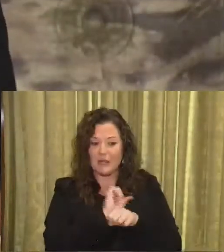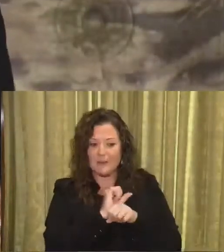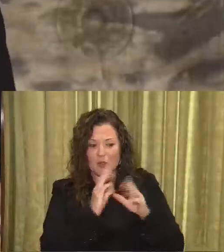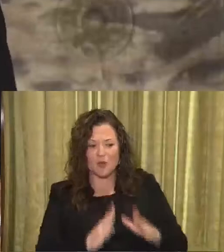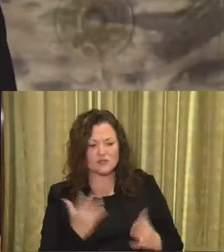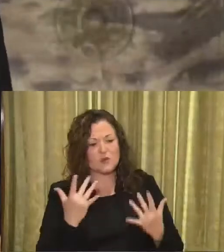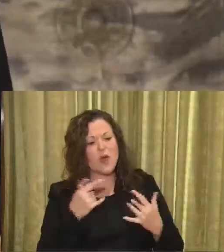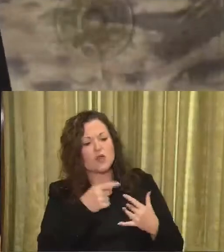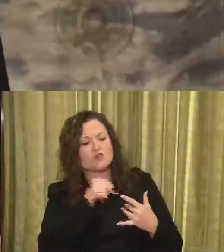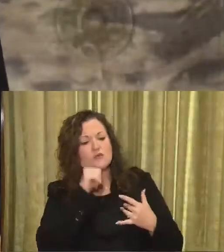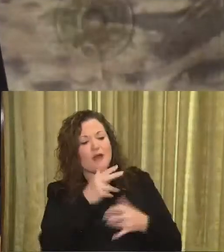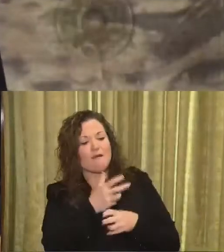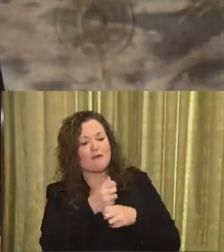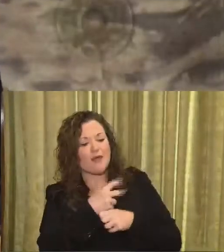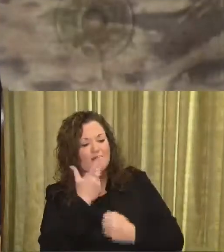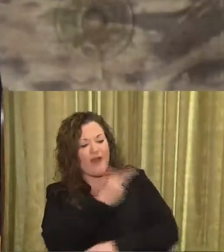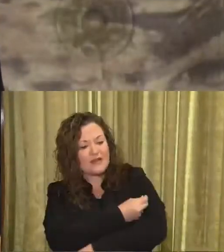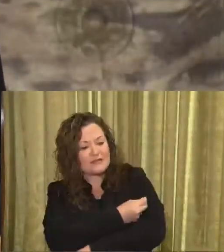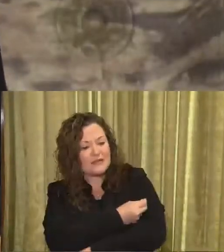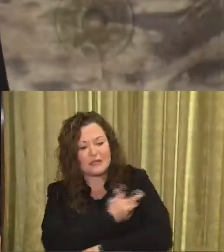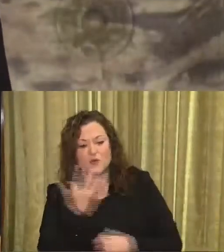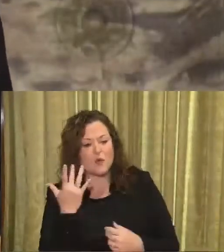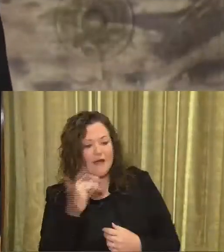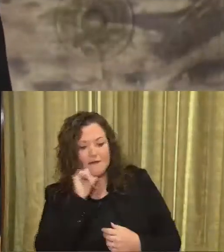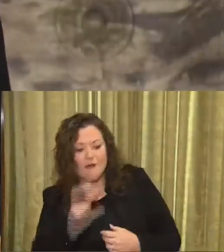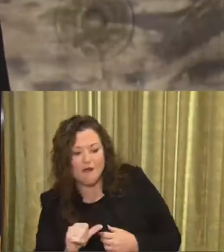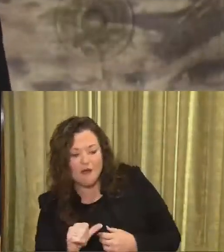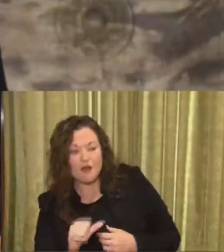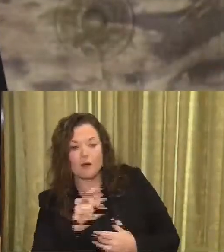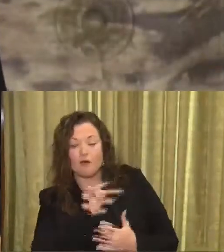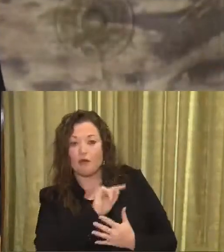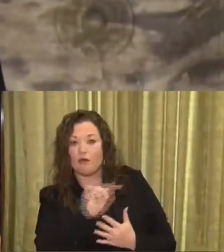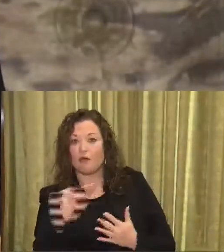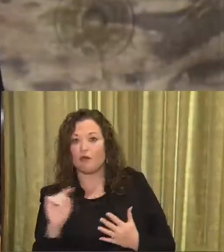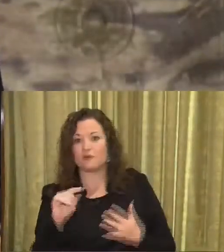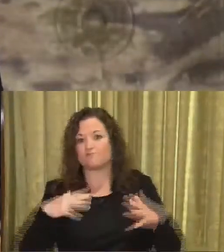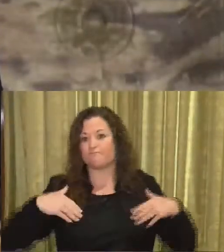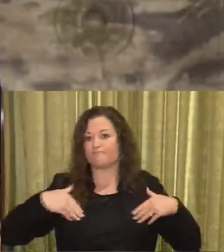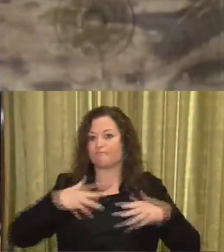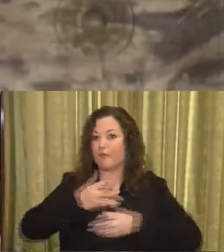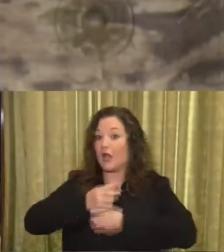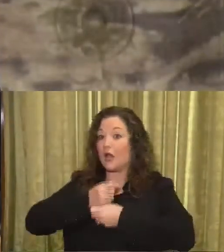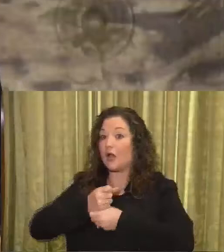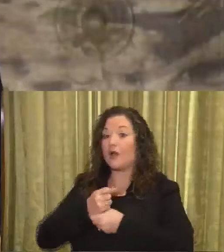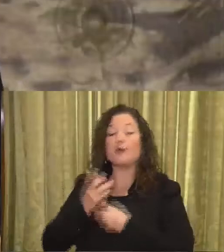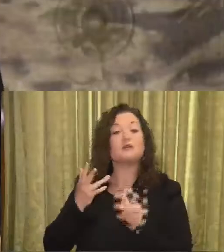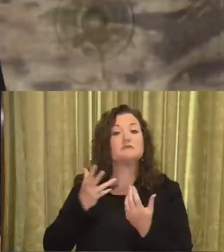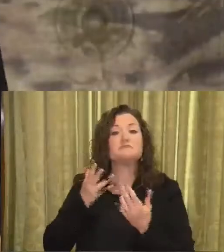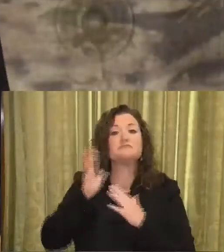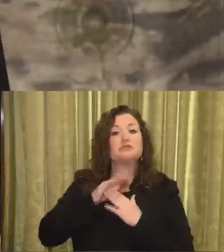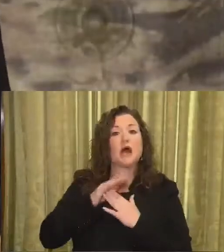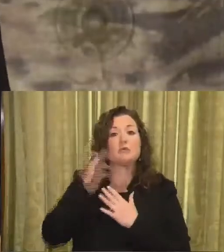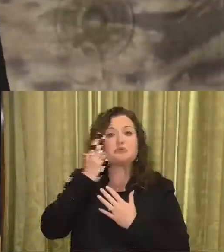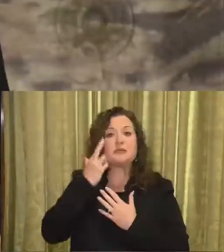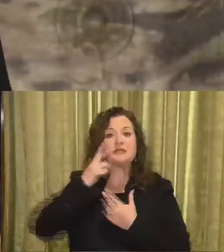you not getting the vaccine or the vaccination if they have not gotten it? One of the top two or three reasons